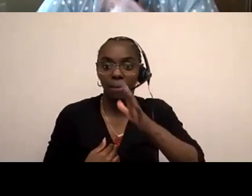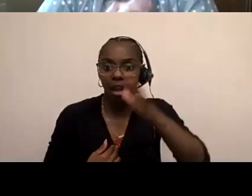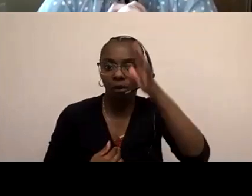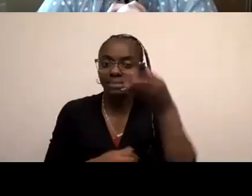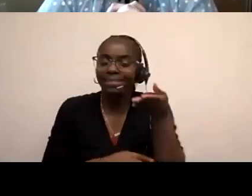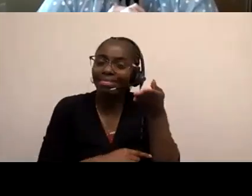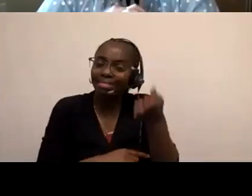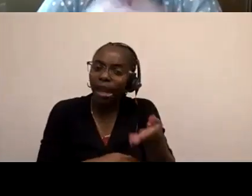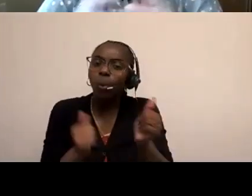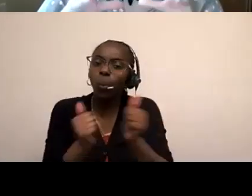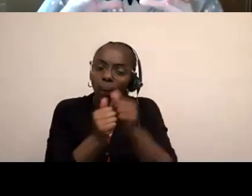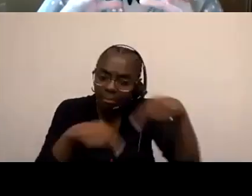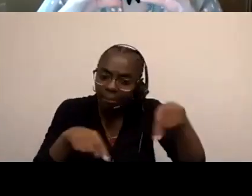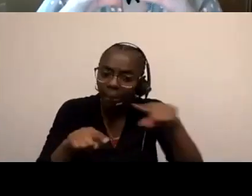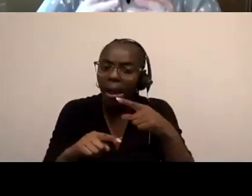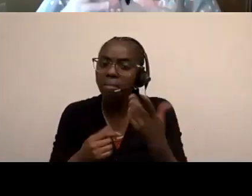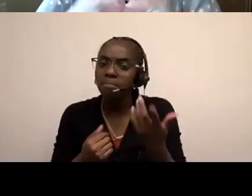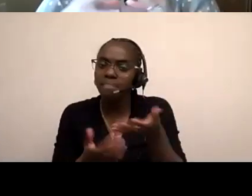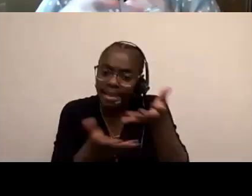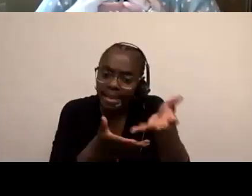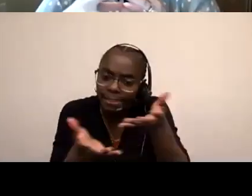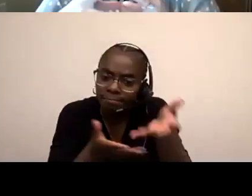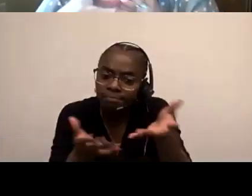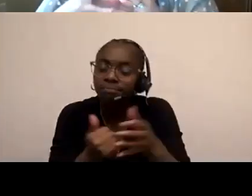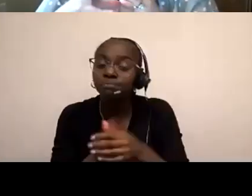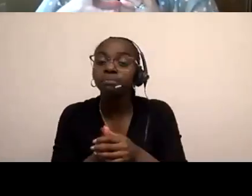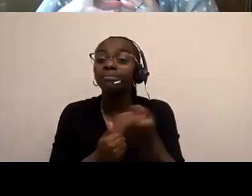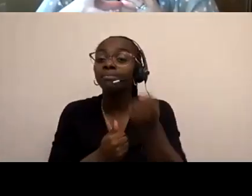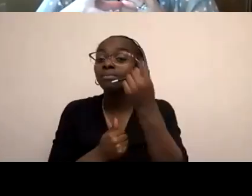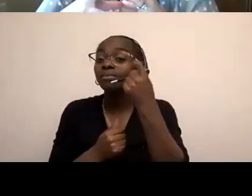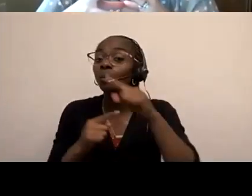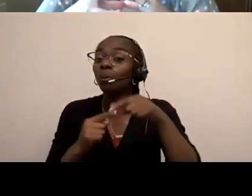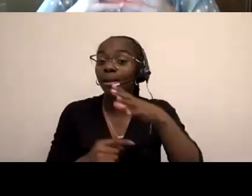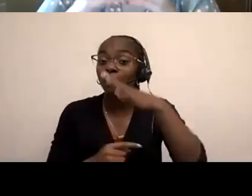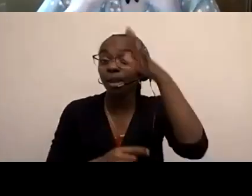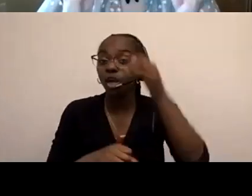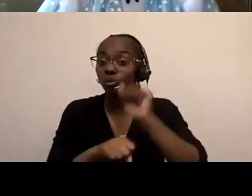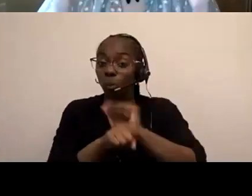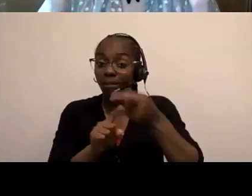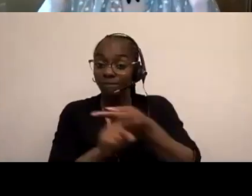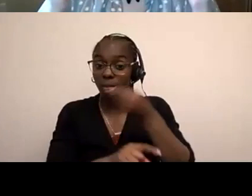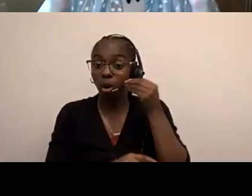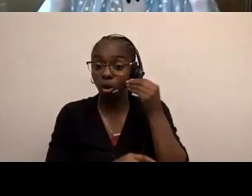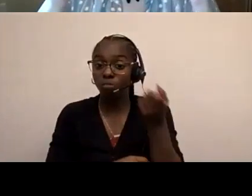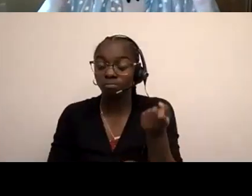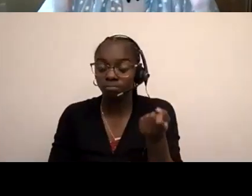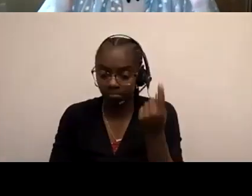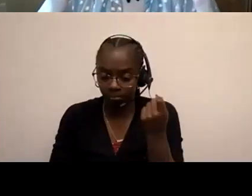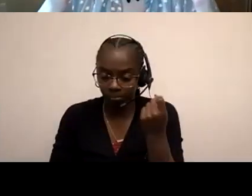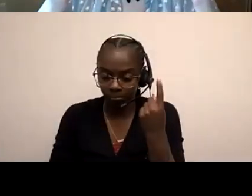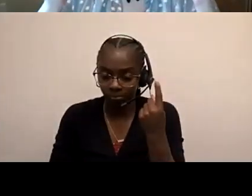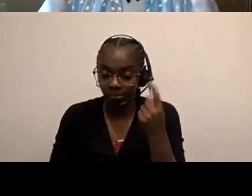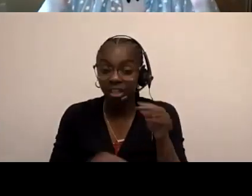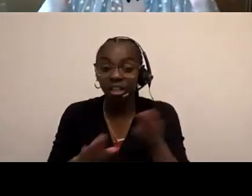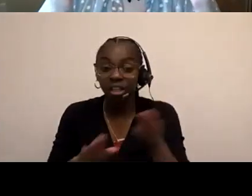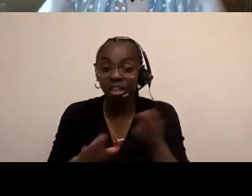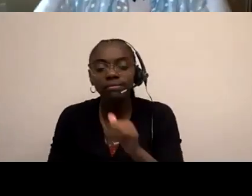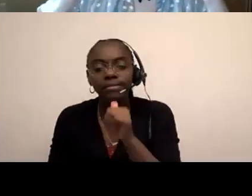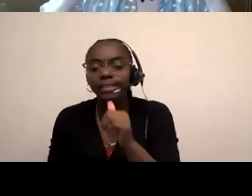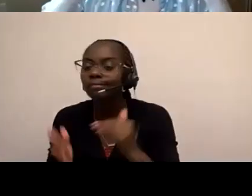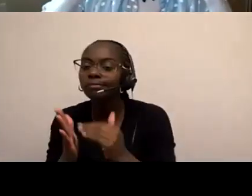YOU MEAN BY THAT? WHEN A PARENT IS WORKING FROM HOME A CHILD OFTEN DOESN'T REALIZE LIKE MY